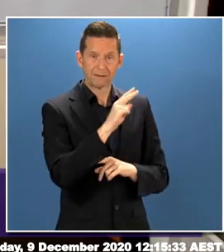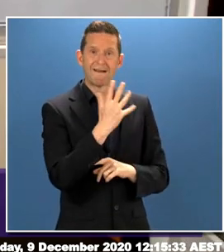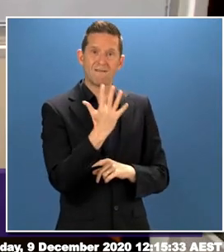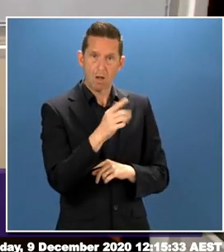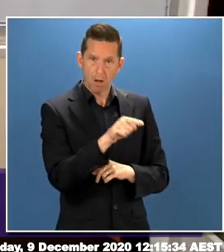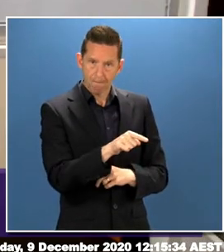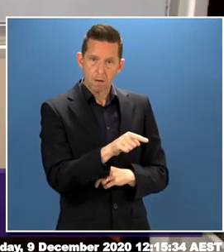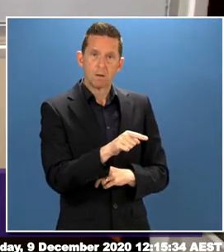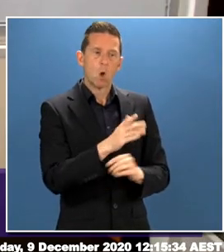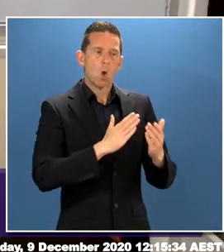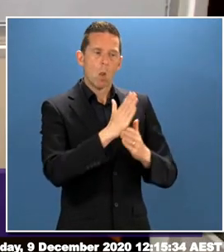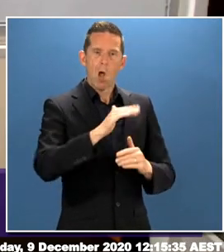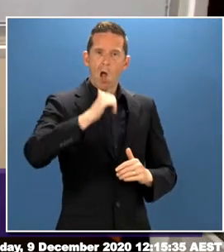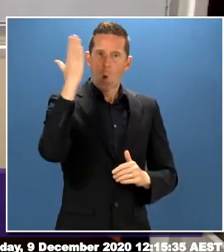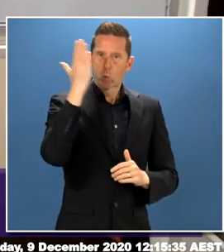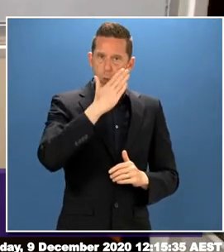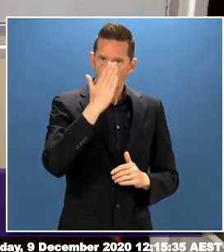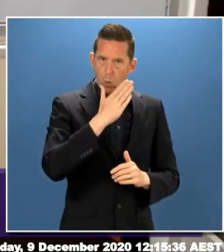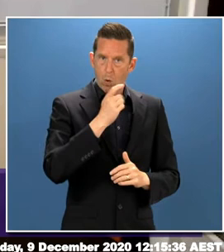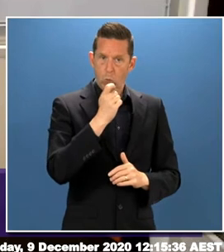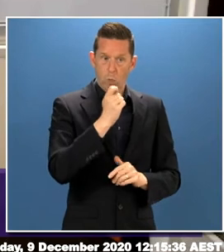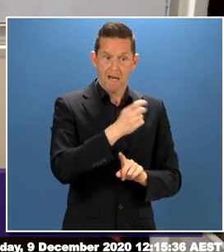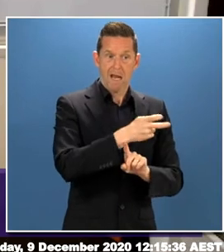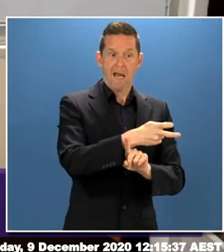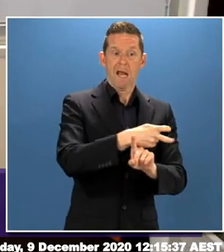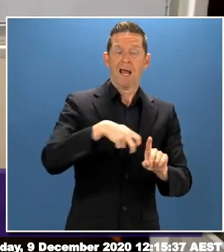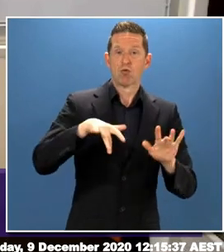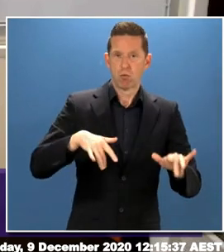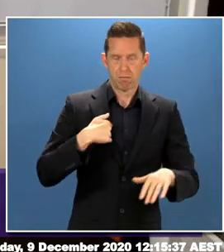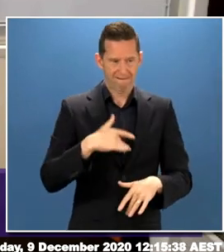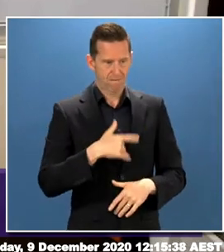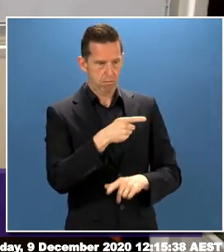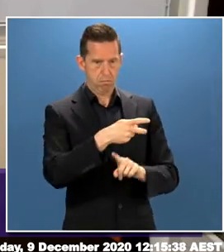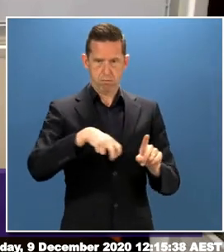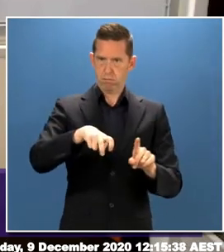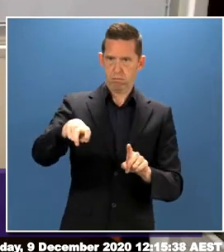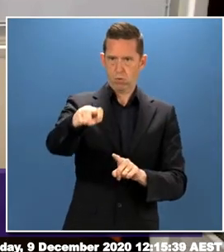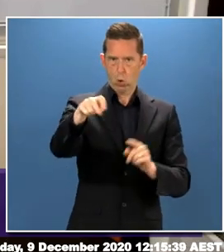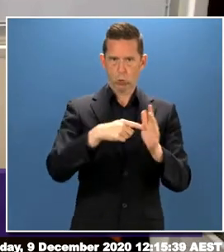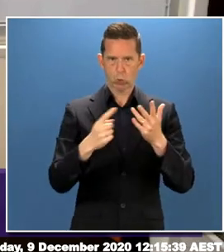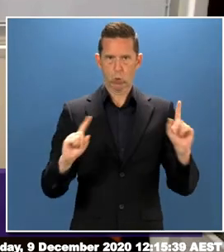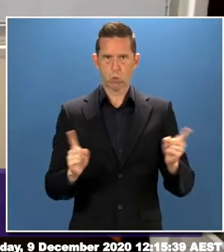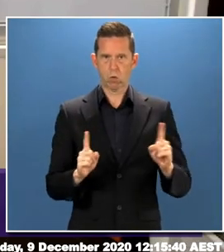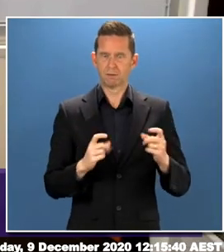as she was coming towards the end, that there was nowhere for her to go to further her education like her sister